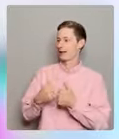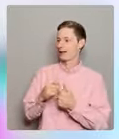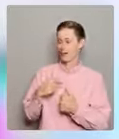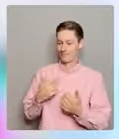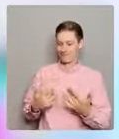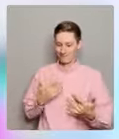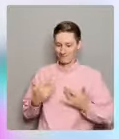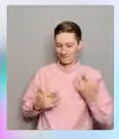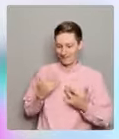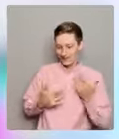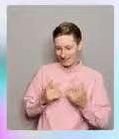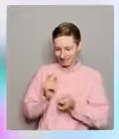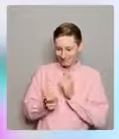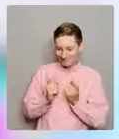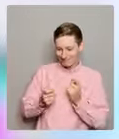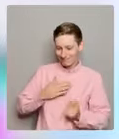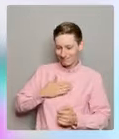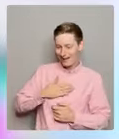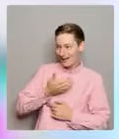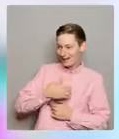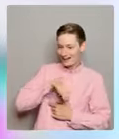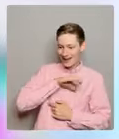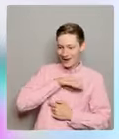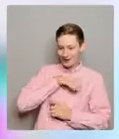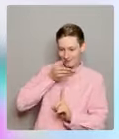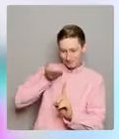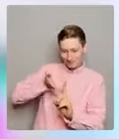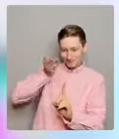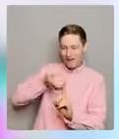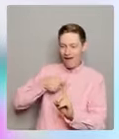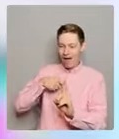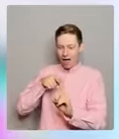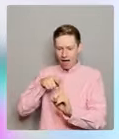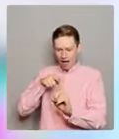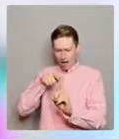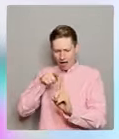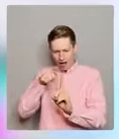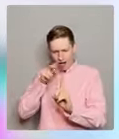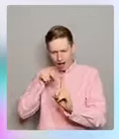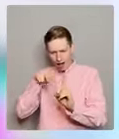in games where I was all excited to go into character customization only to find out